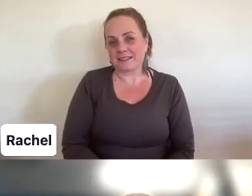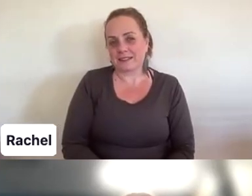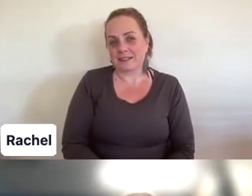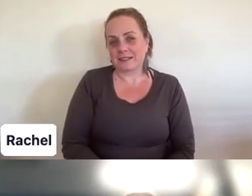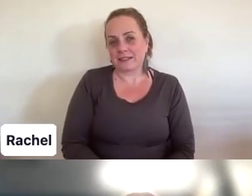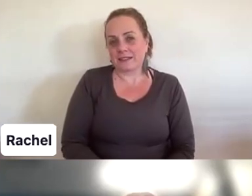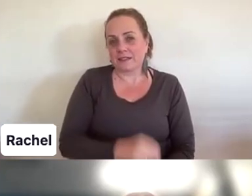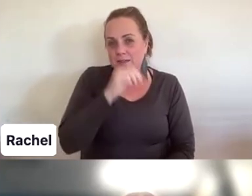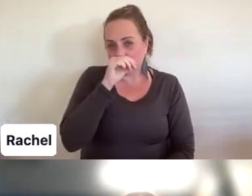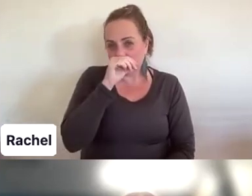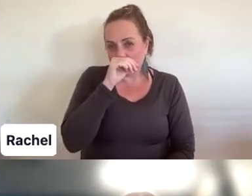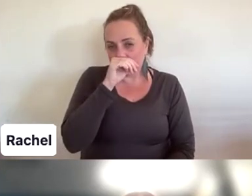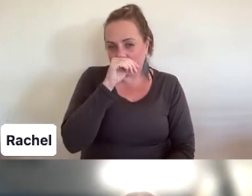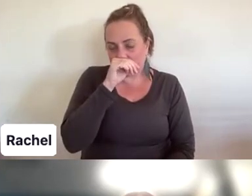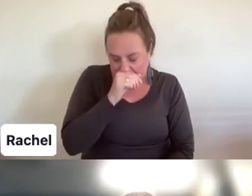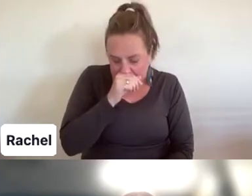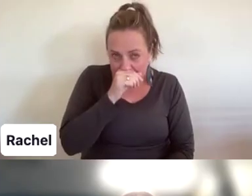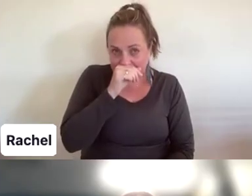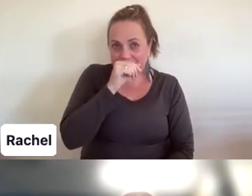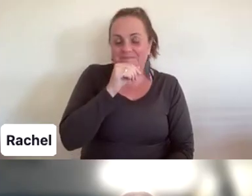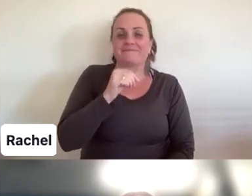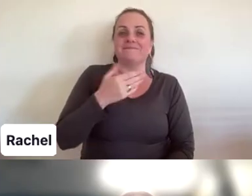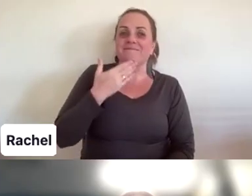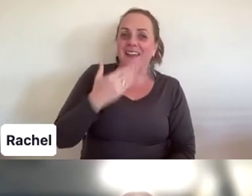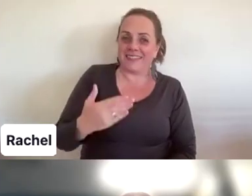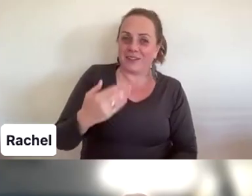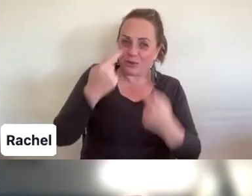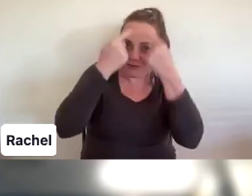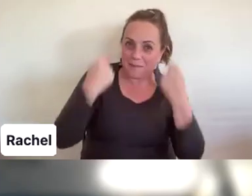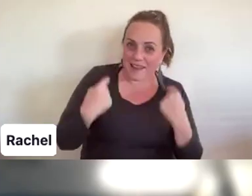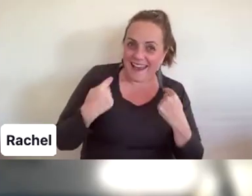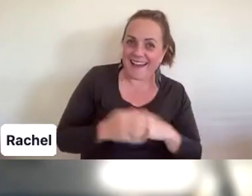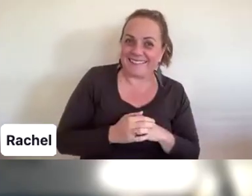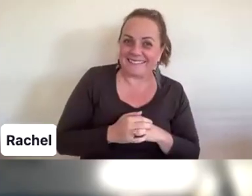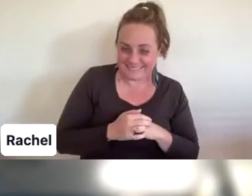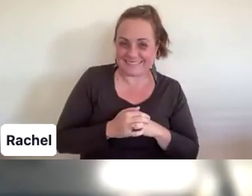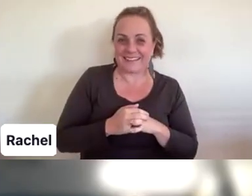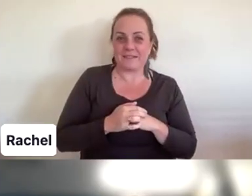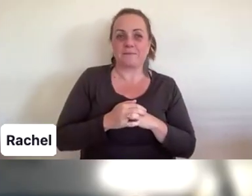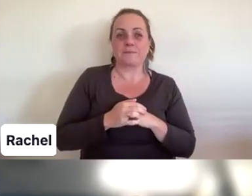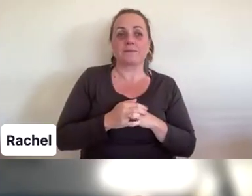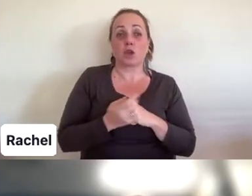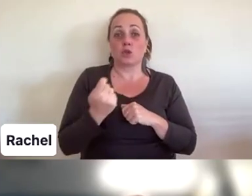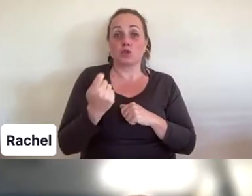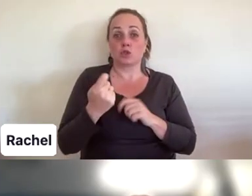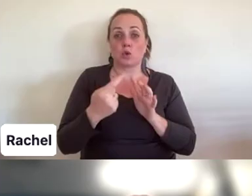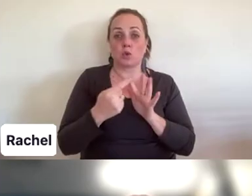Thank you for that, Rebecca, I really appreciate that. Before we move on to Emily, I just want to